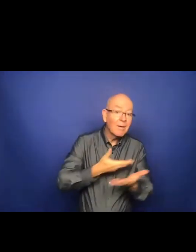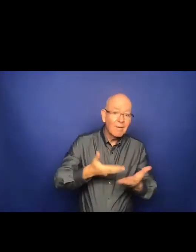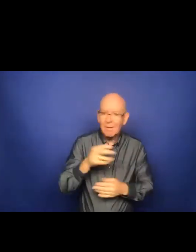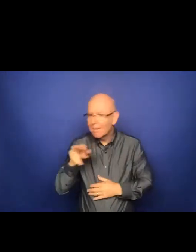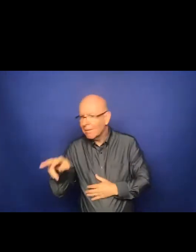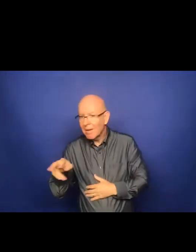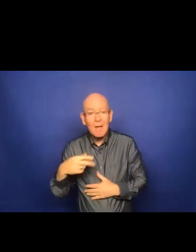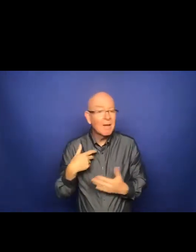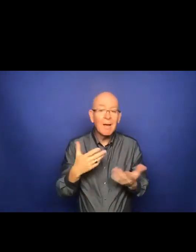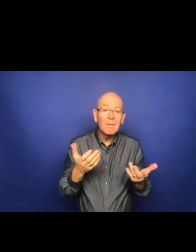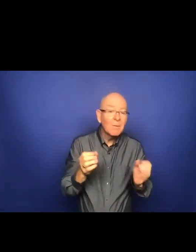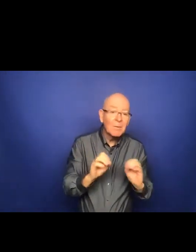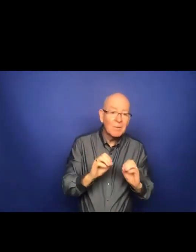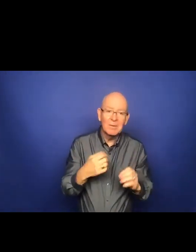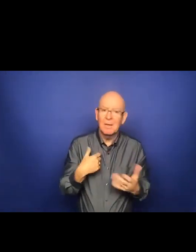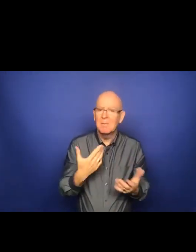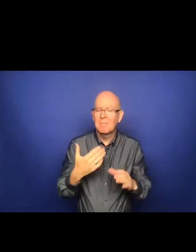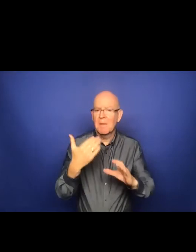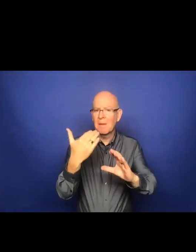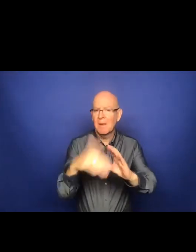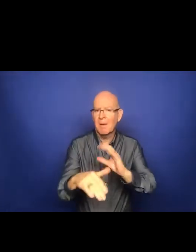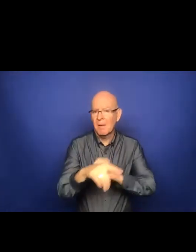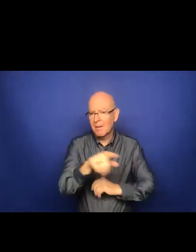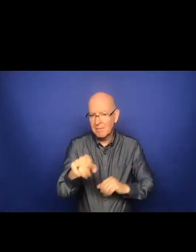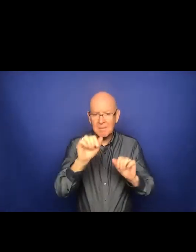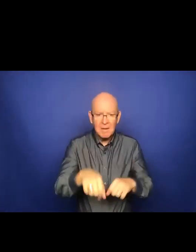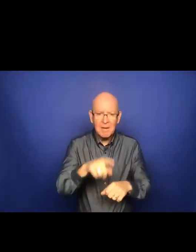chat box, so keep a lookout for those. Now